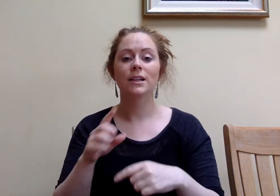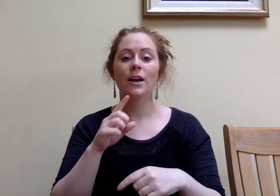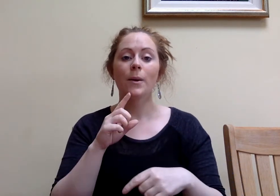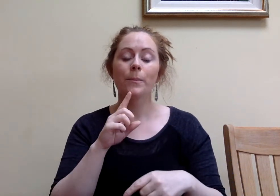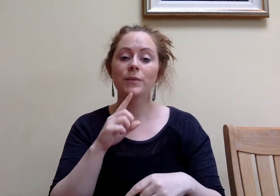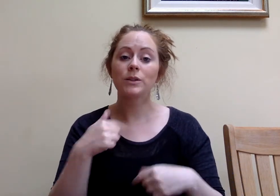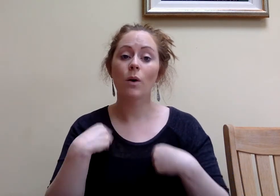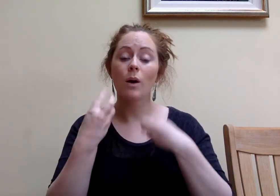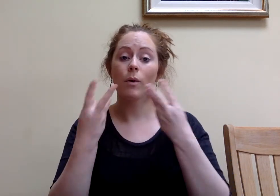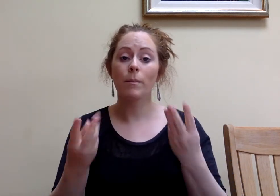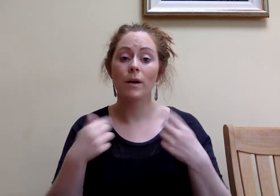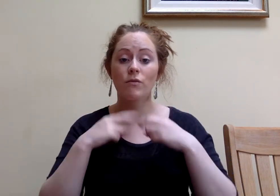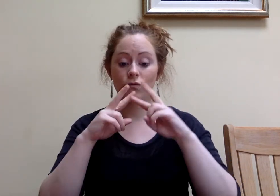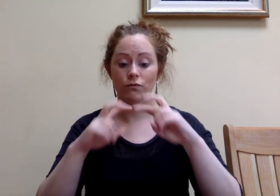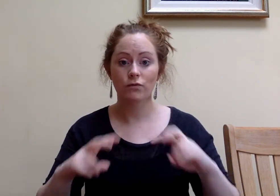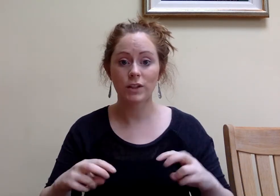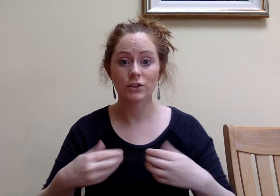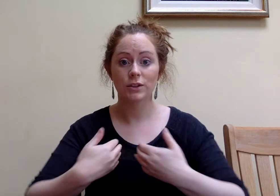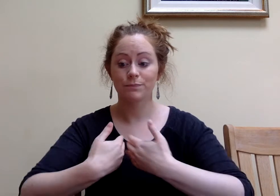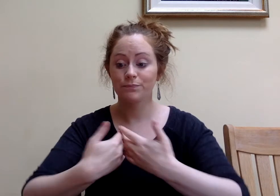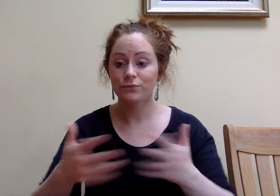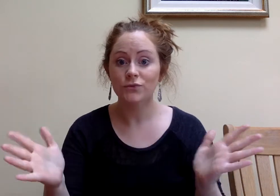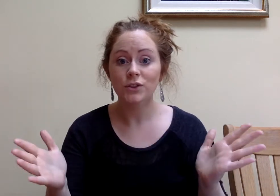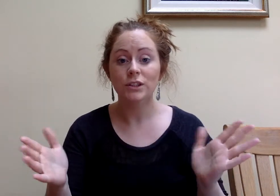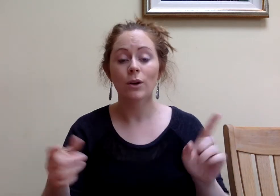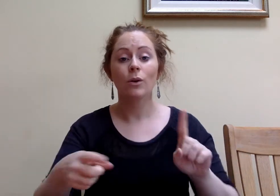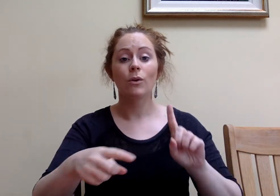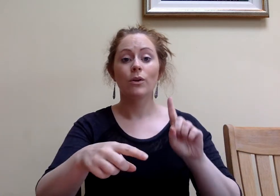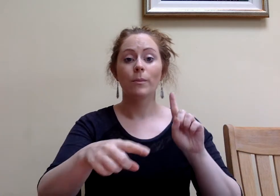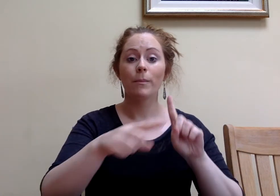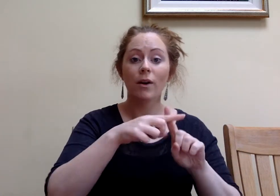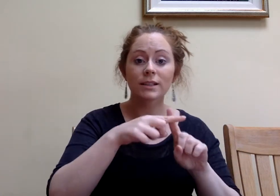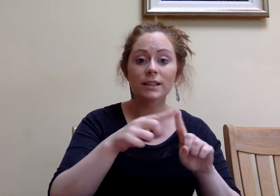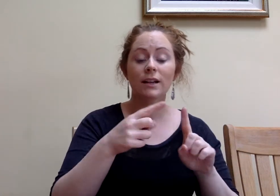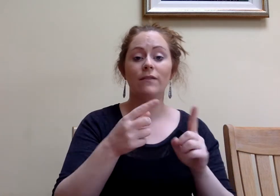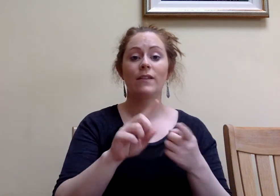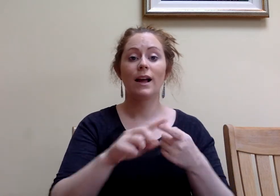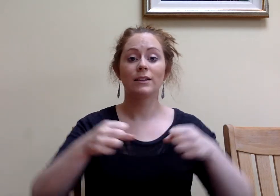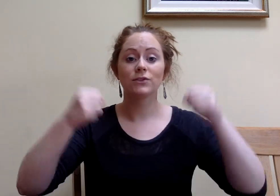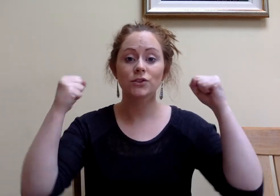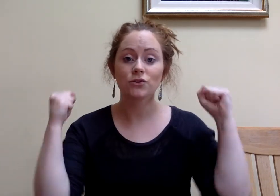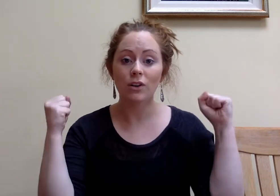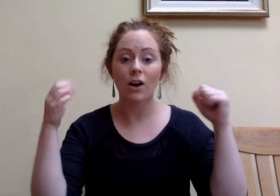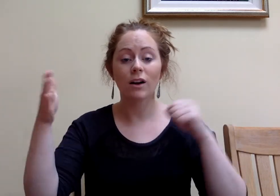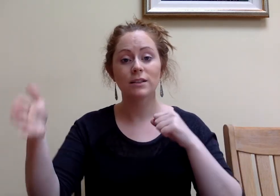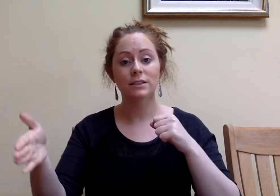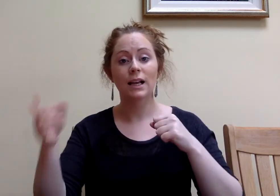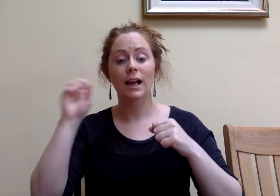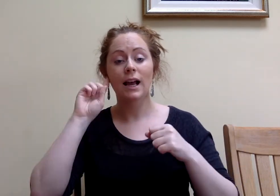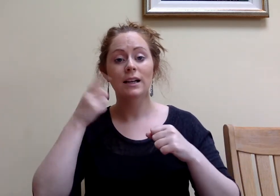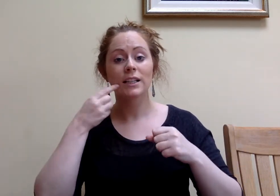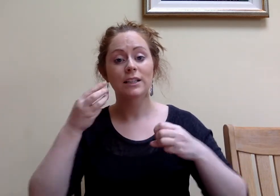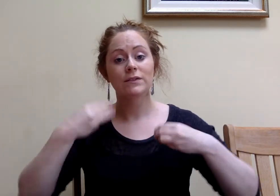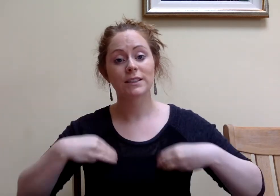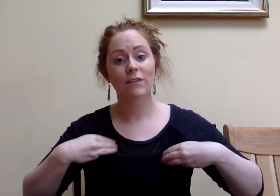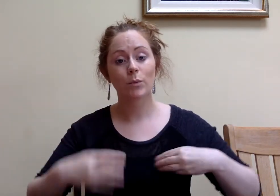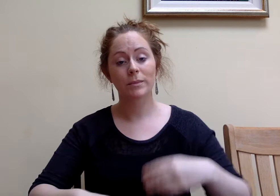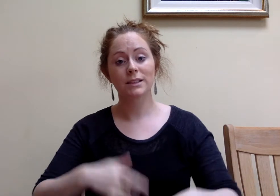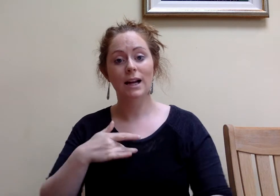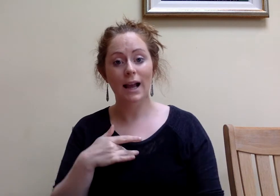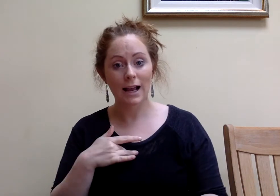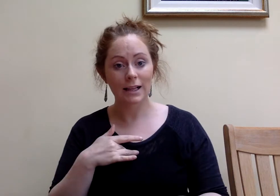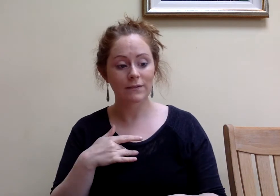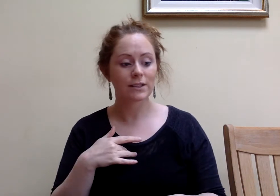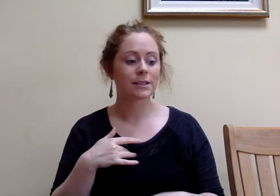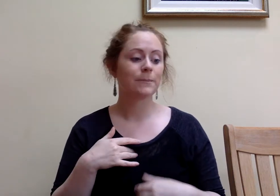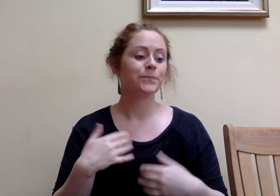I would like my research to show how strong and powerful we are and the positive side of our lives too!